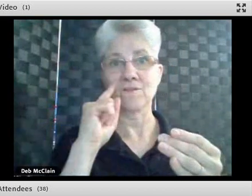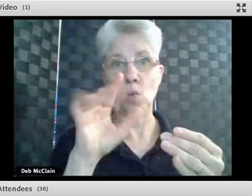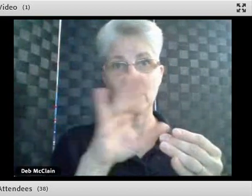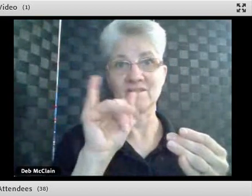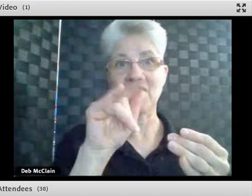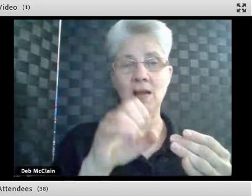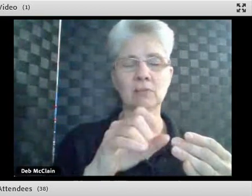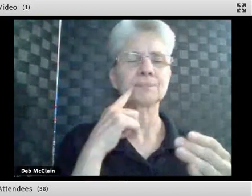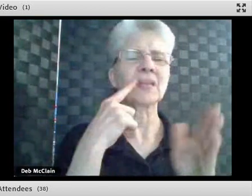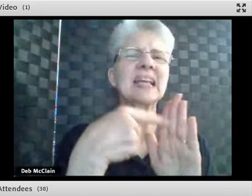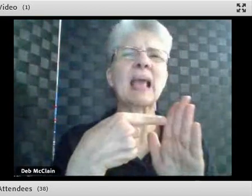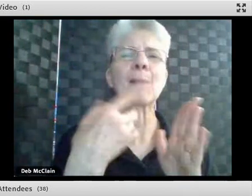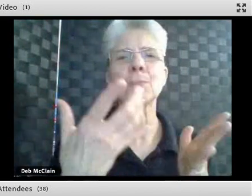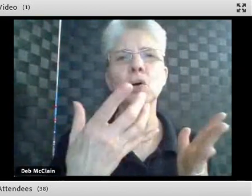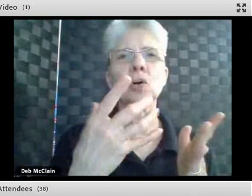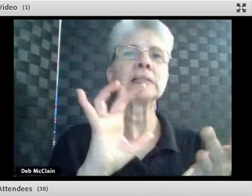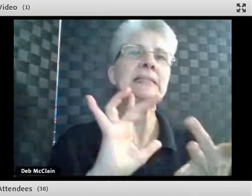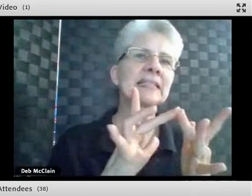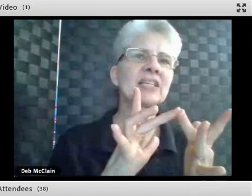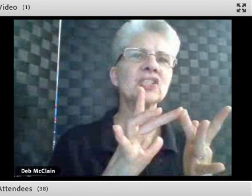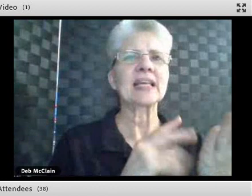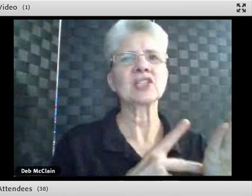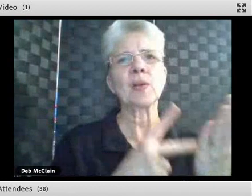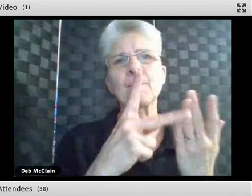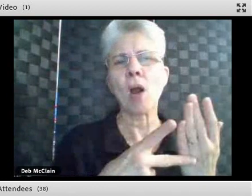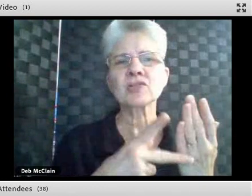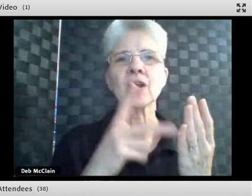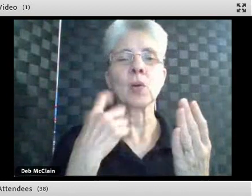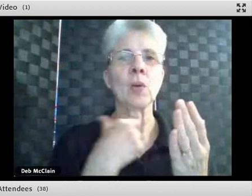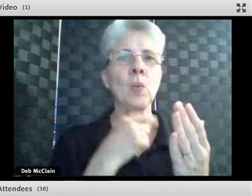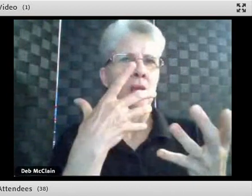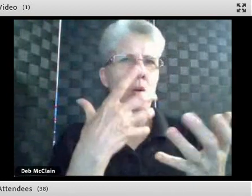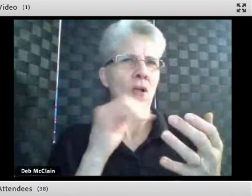For example, in, say, a digitization project, we really would like our filenames